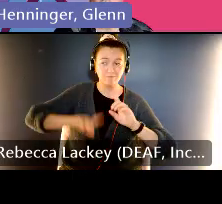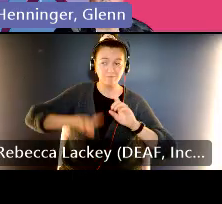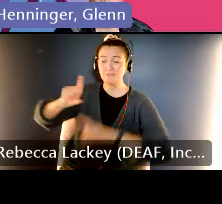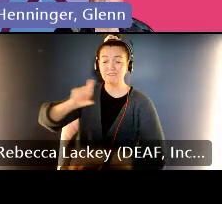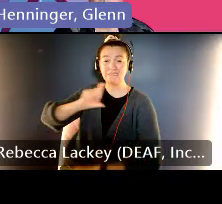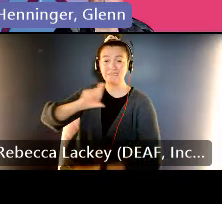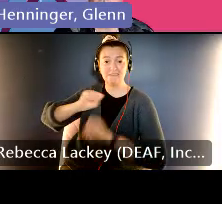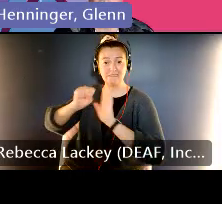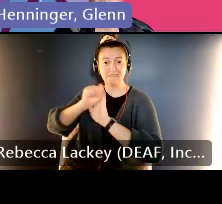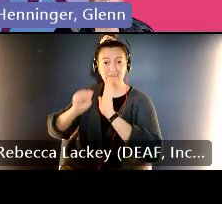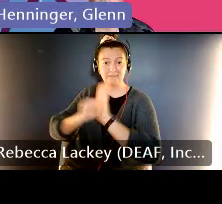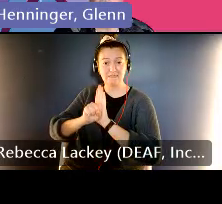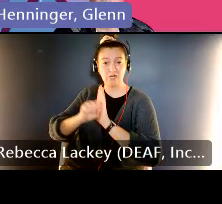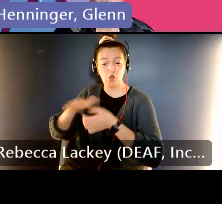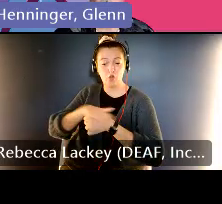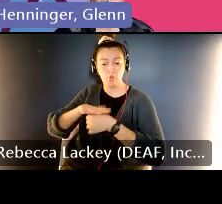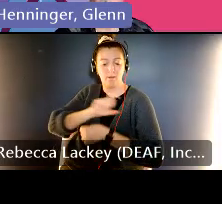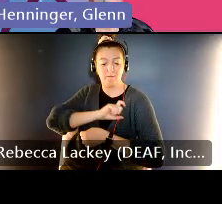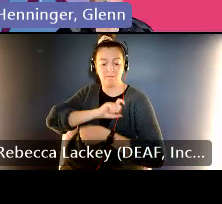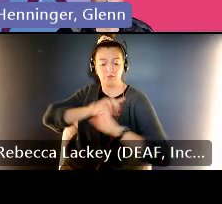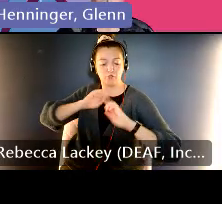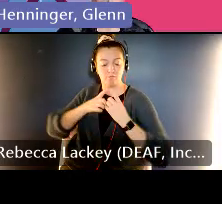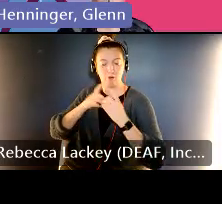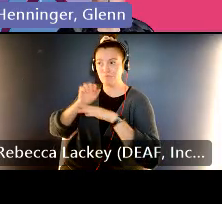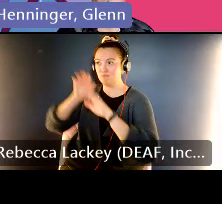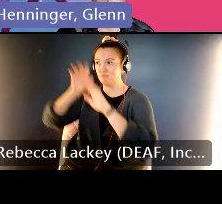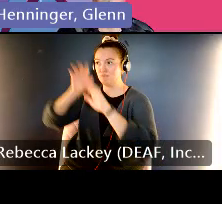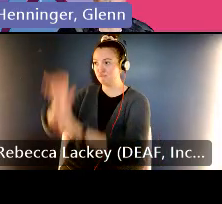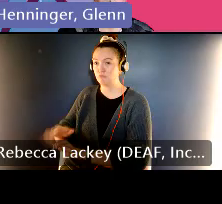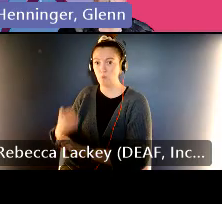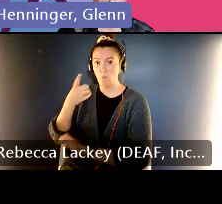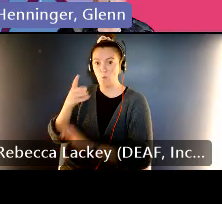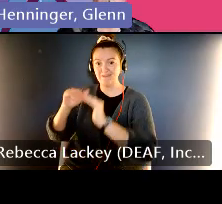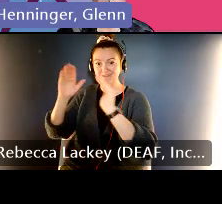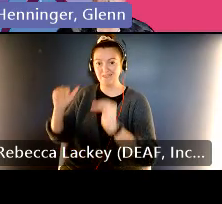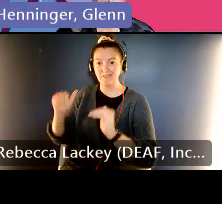All the local police departments put it into one big system and and that is run by the state.